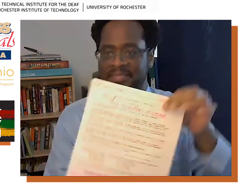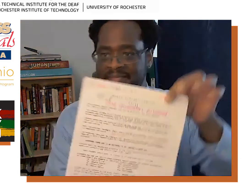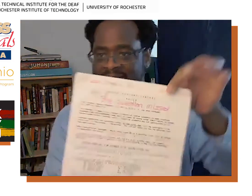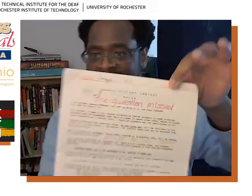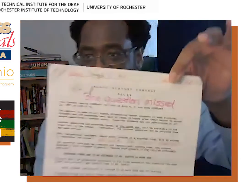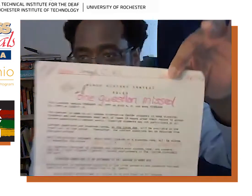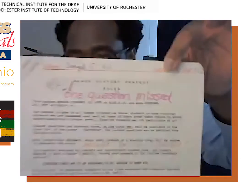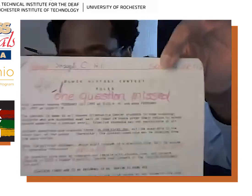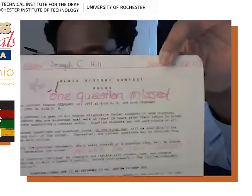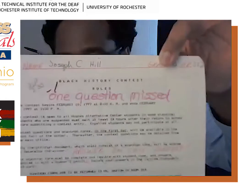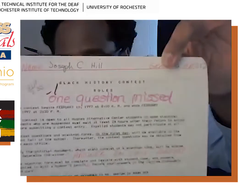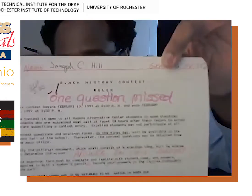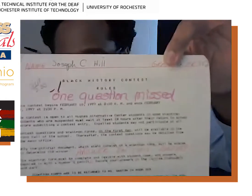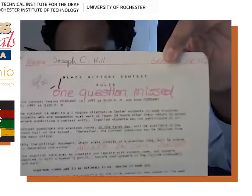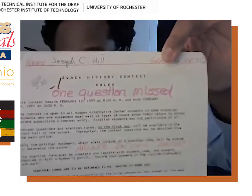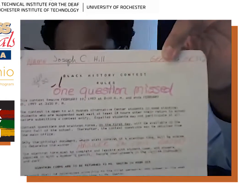I still have it right here.